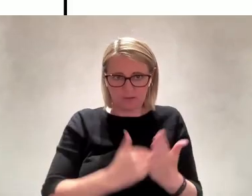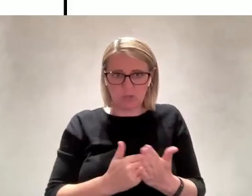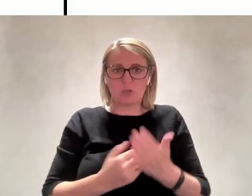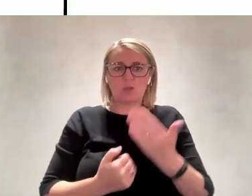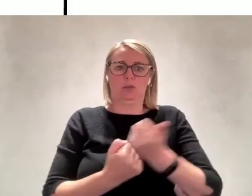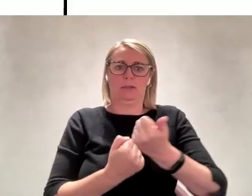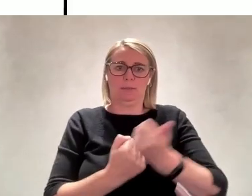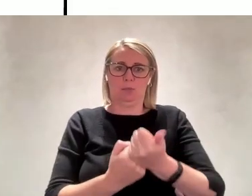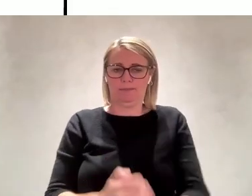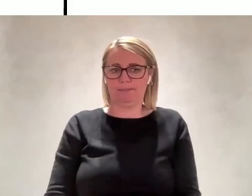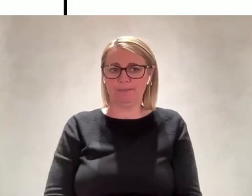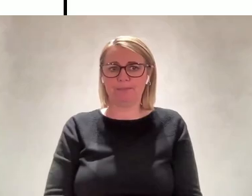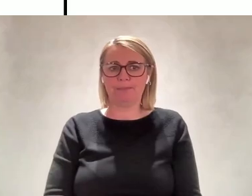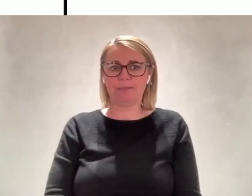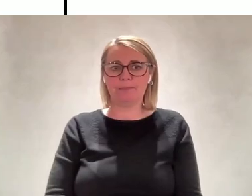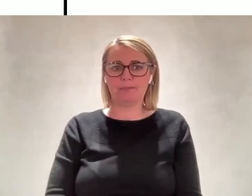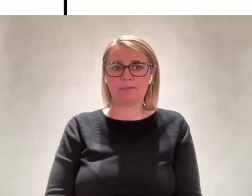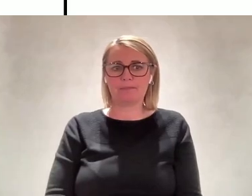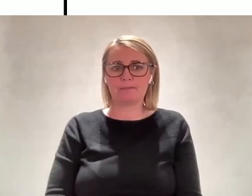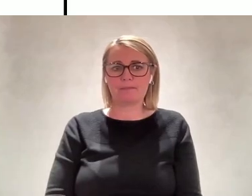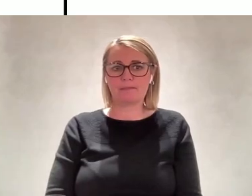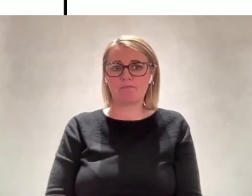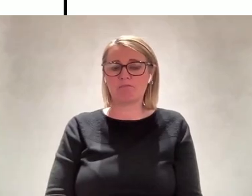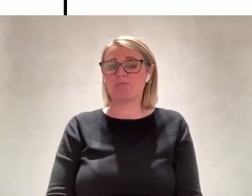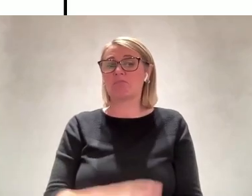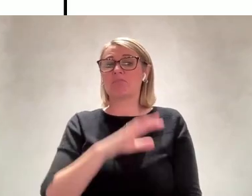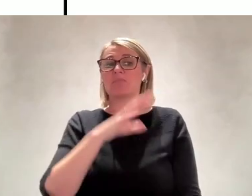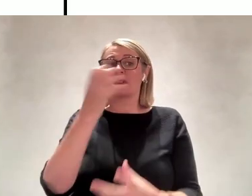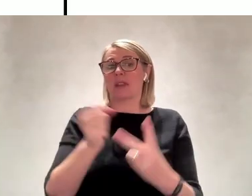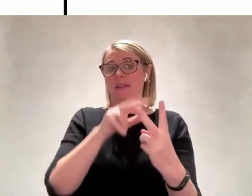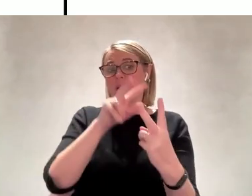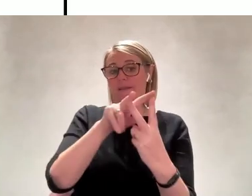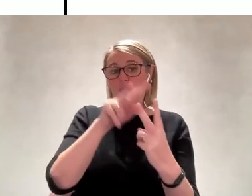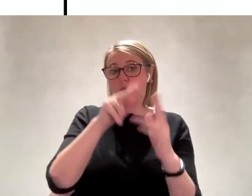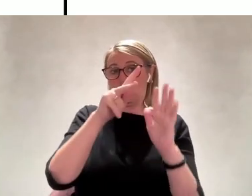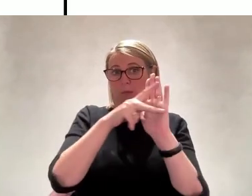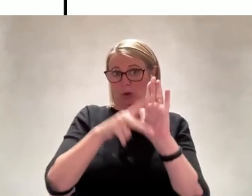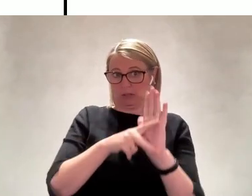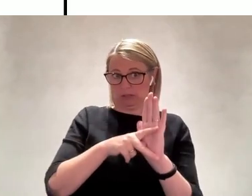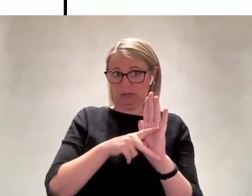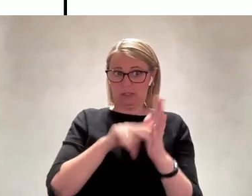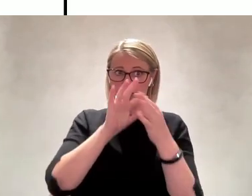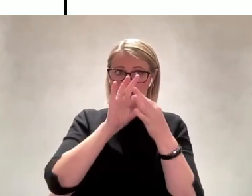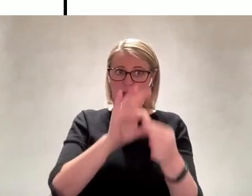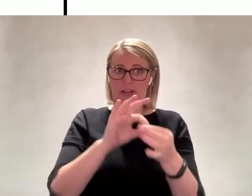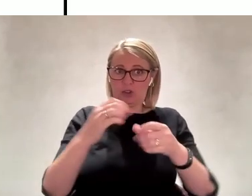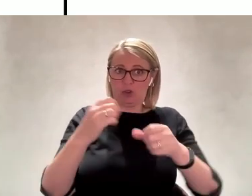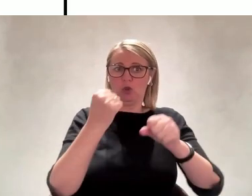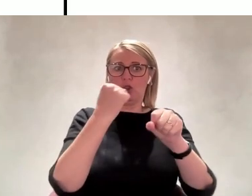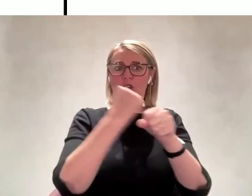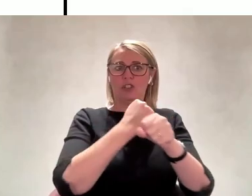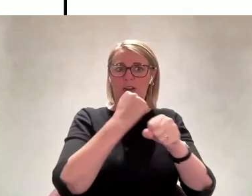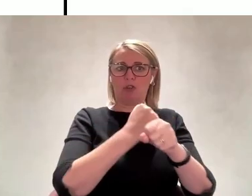to support this. This includes two policies related to generative AI.